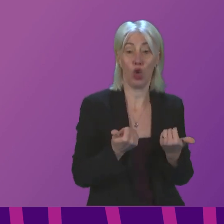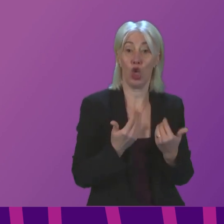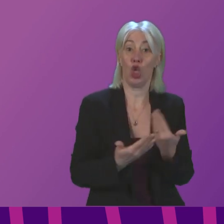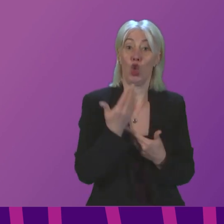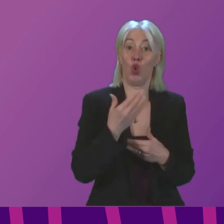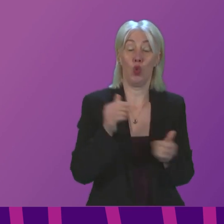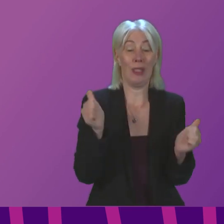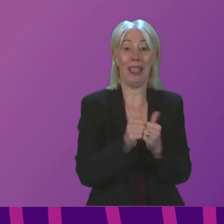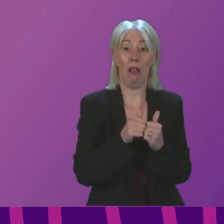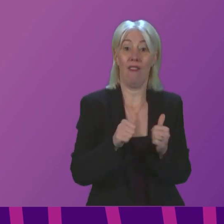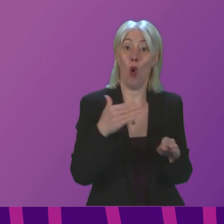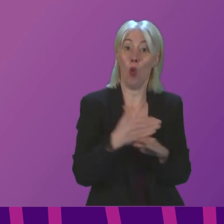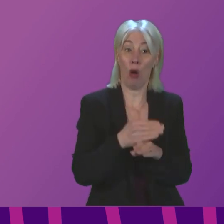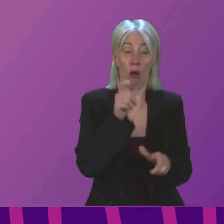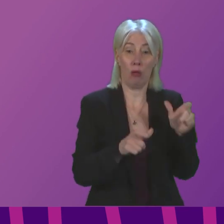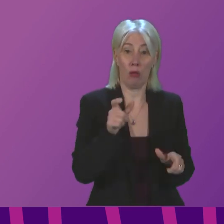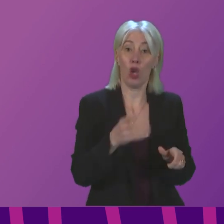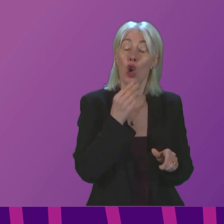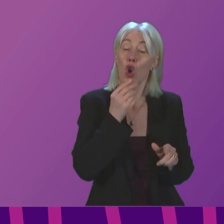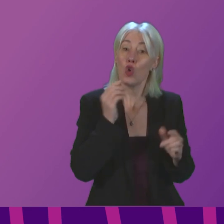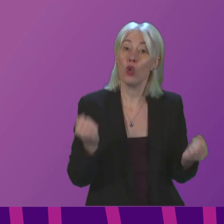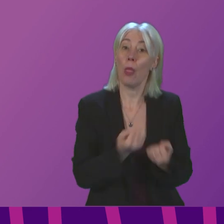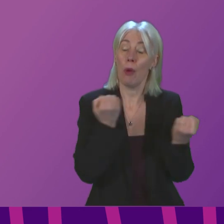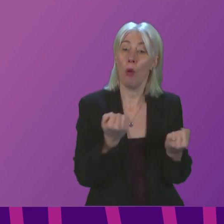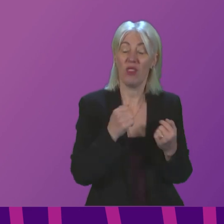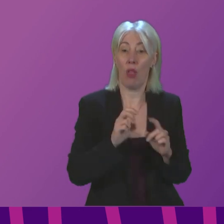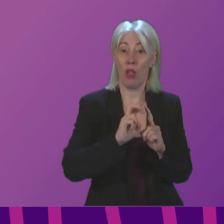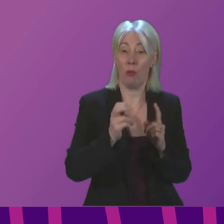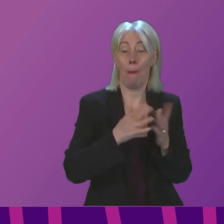include using the powers of the Transport Act 2019 to bring all public transport in